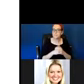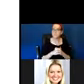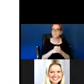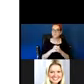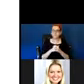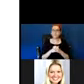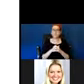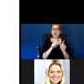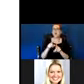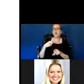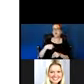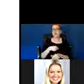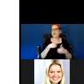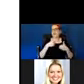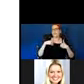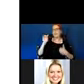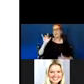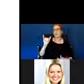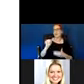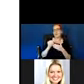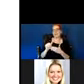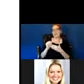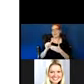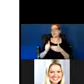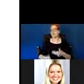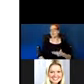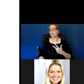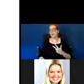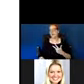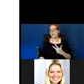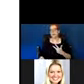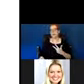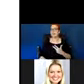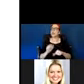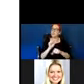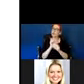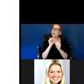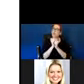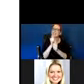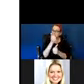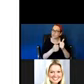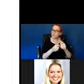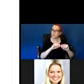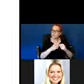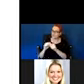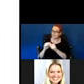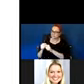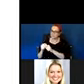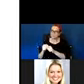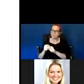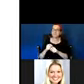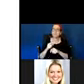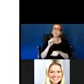and they work with a small subset of each of the teams and work closely with county and city leads